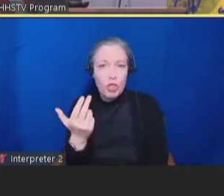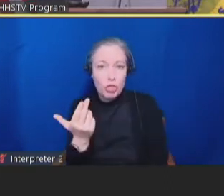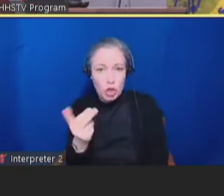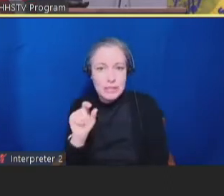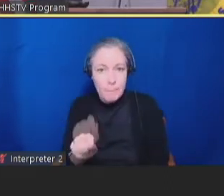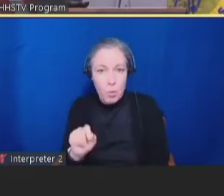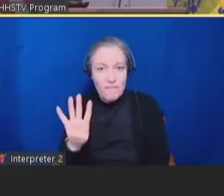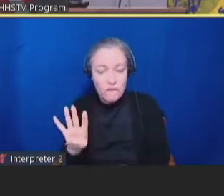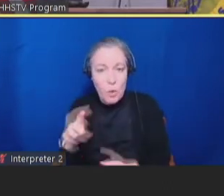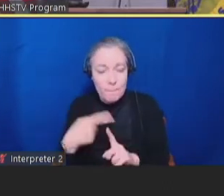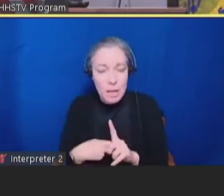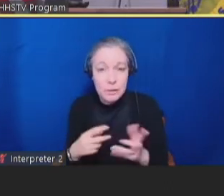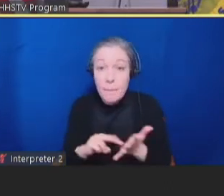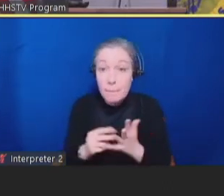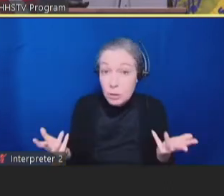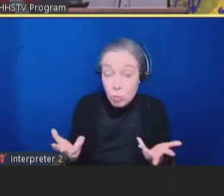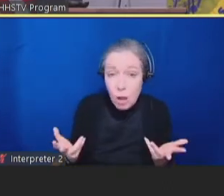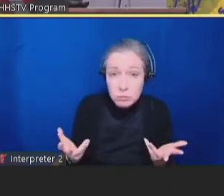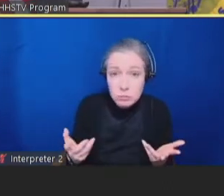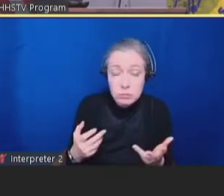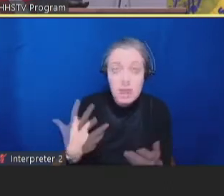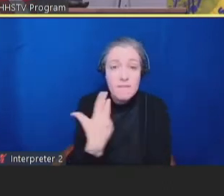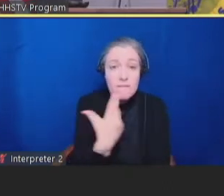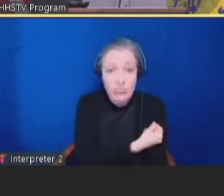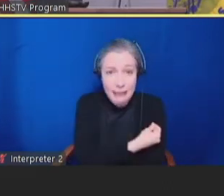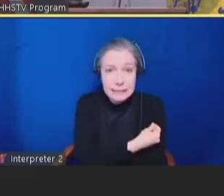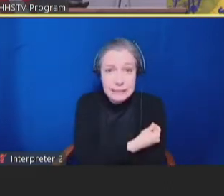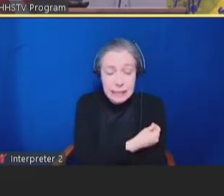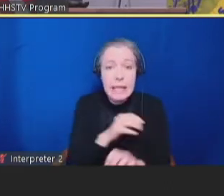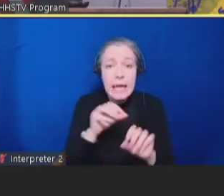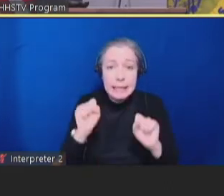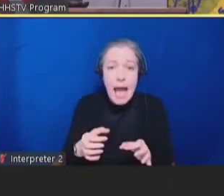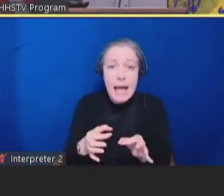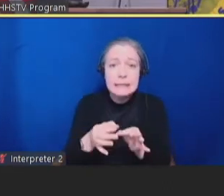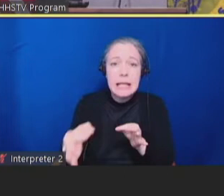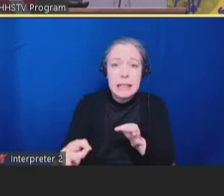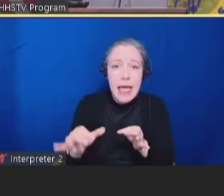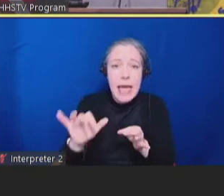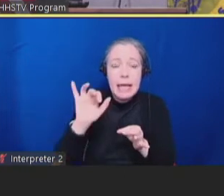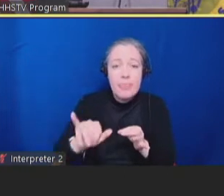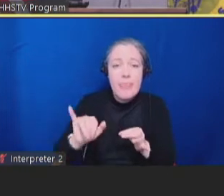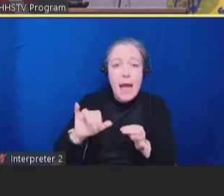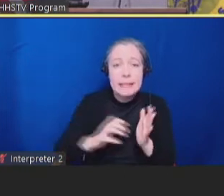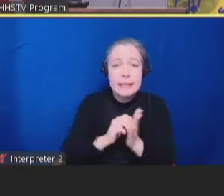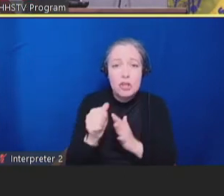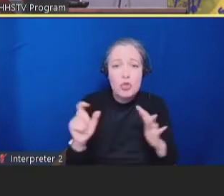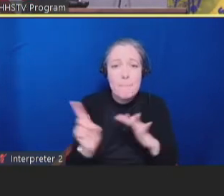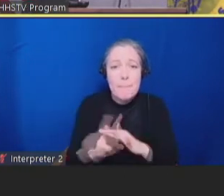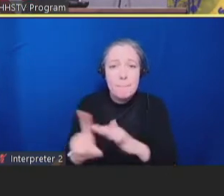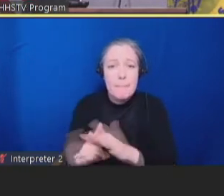may delay recurrence of pancreatic cancer. And as to follow up on this, we have a randomized